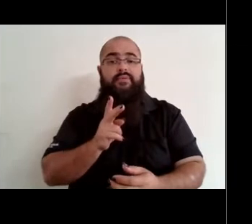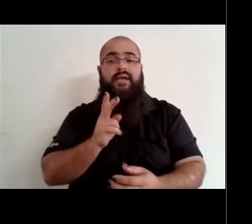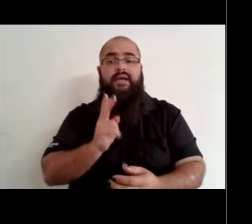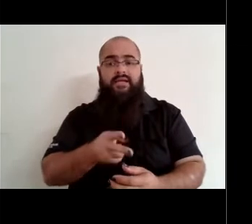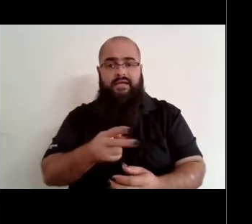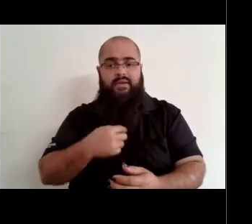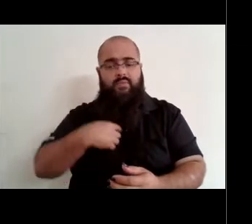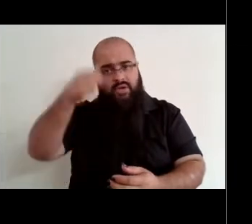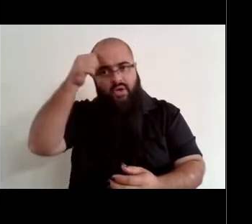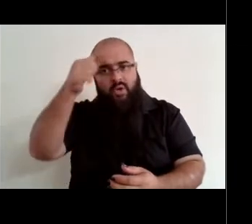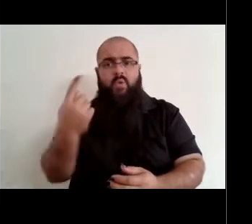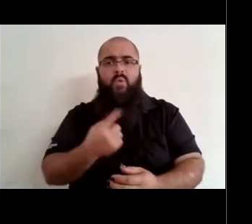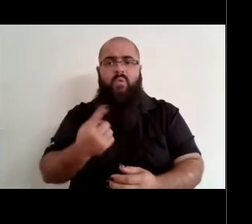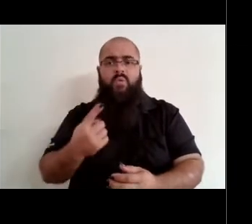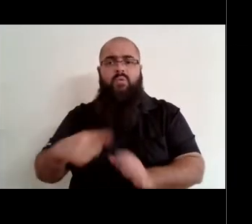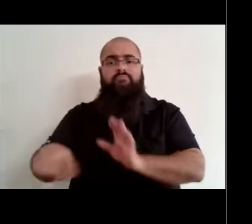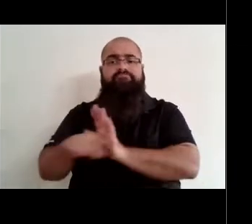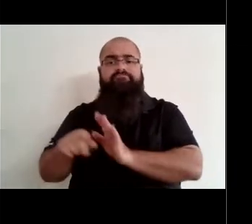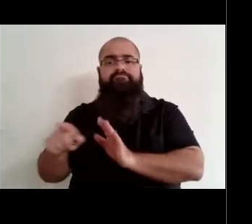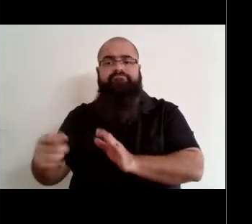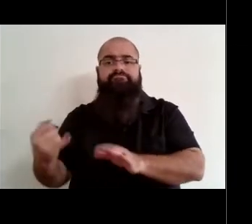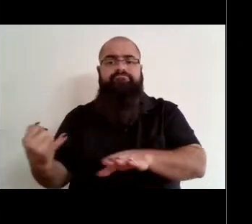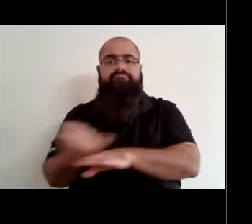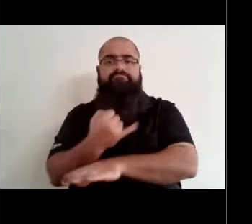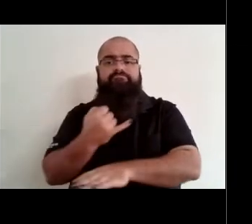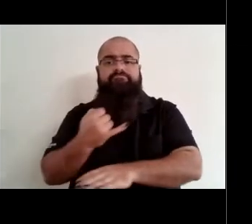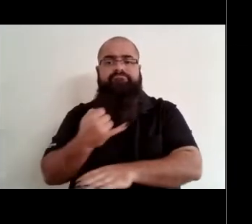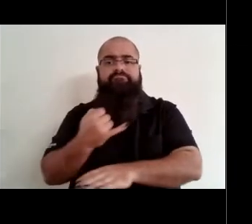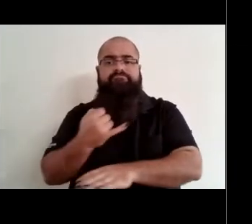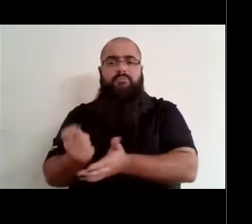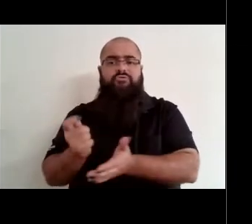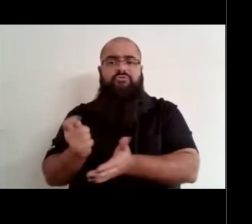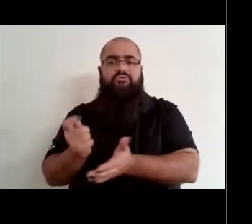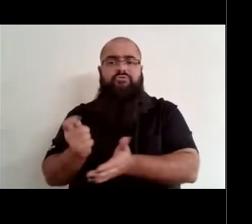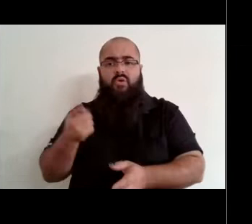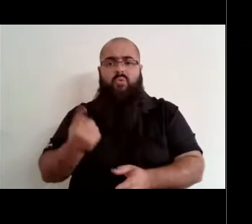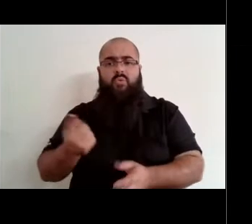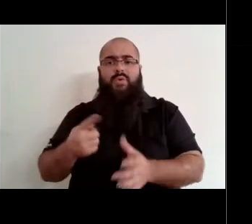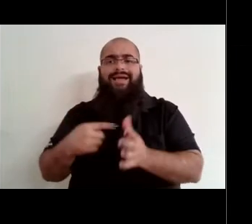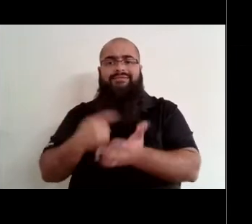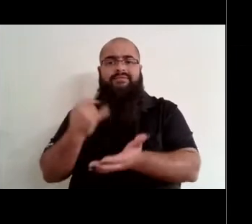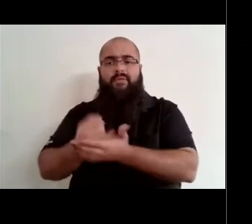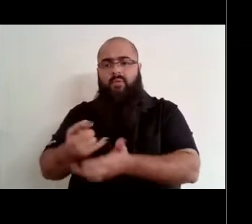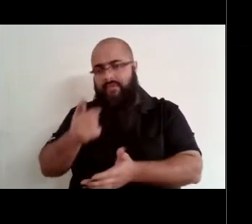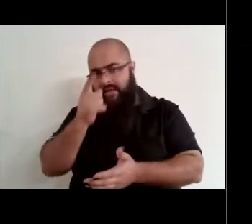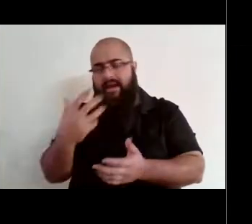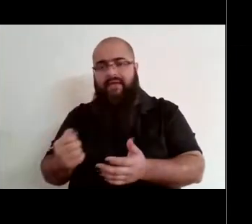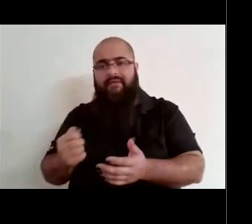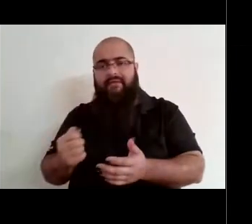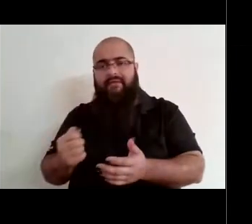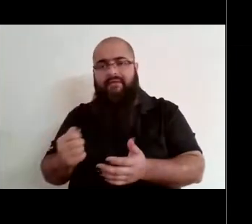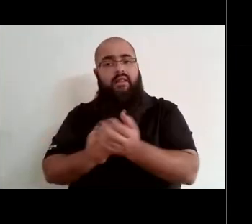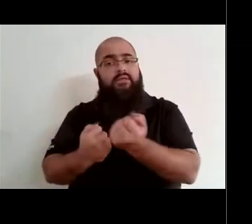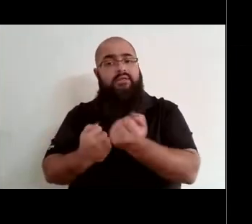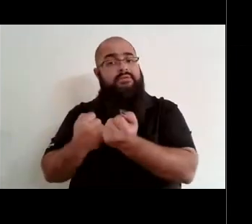this might include housing or crisis housing, Centrelink, victim support and police for domestic violence orders and charges.